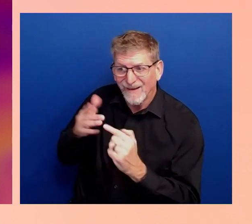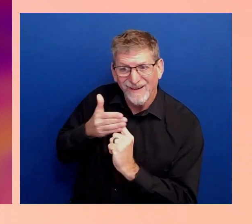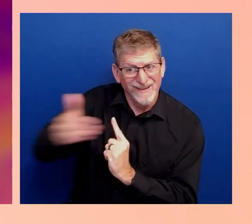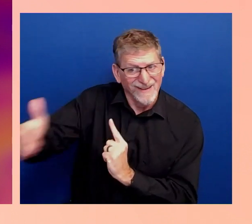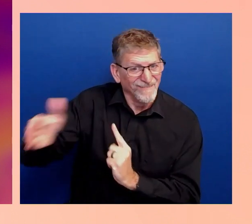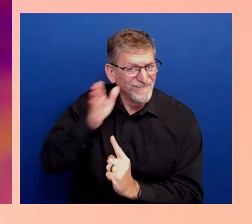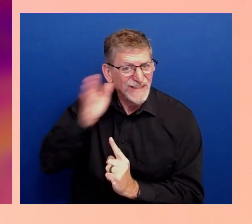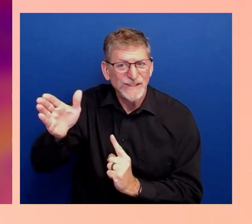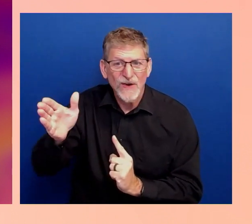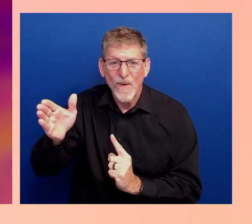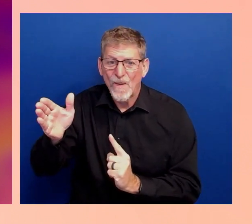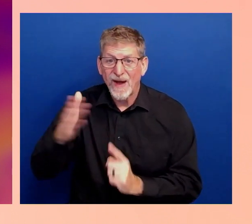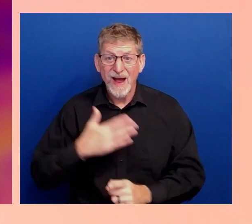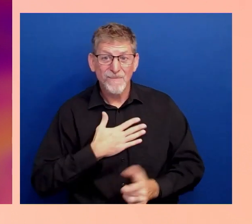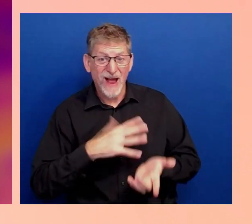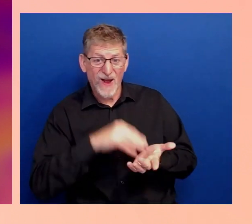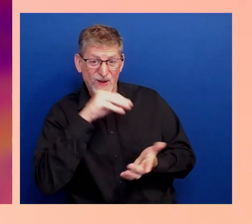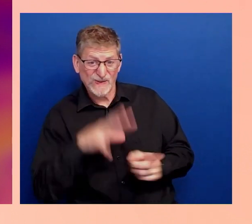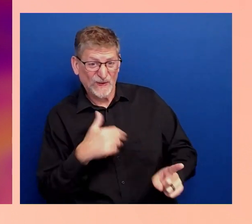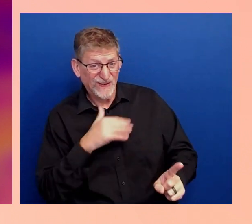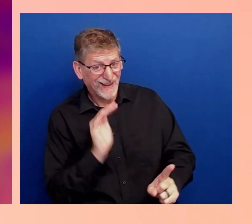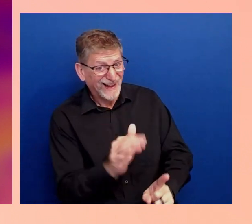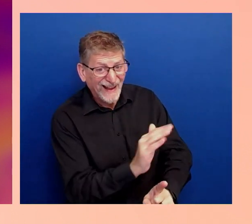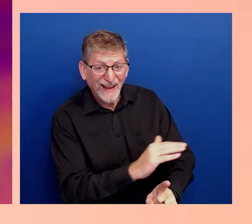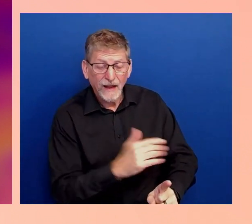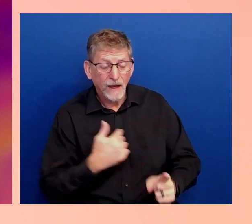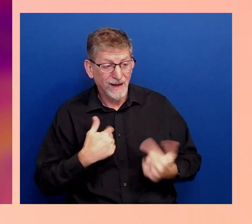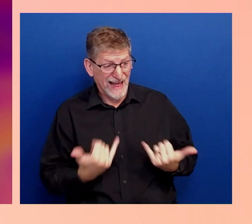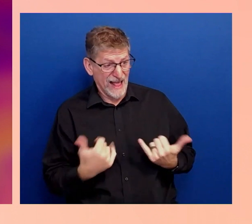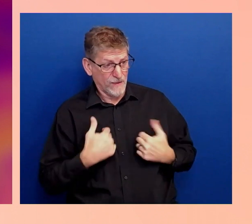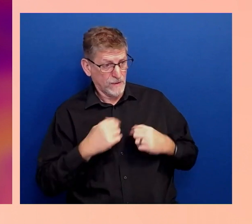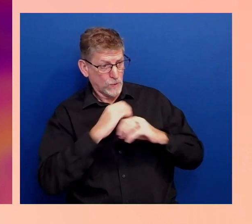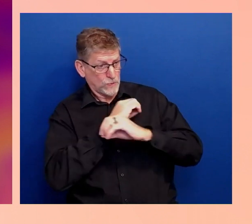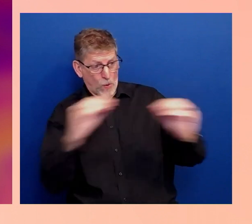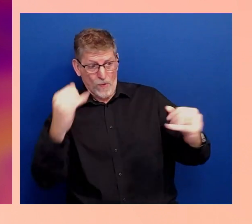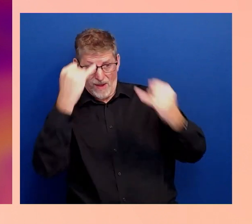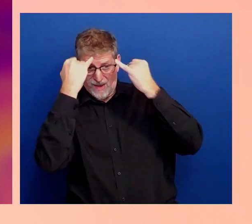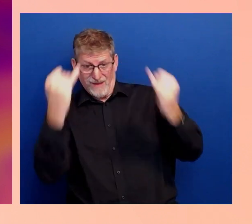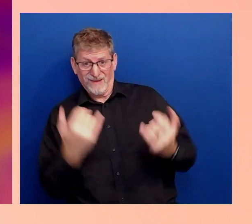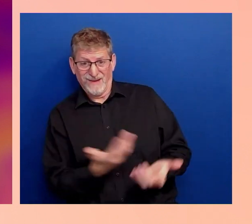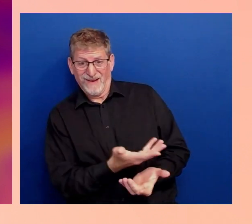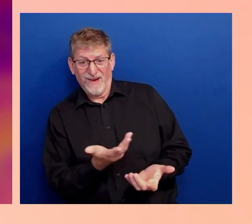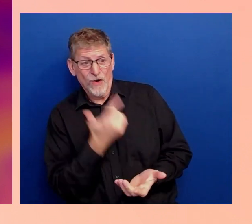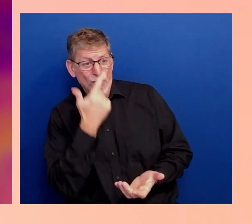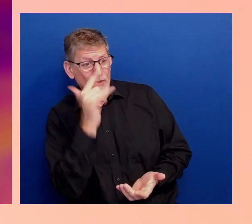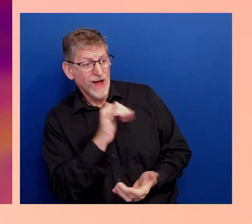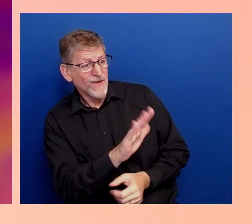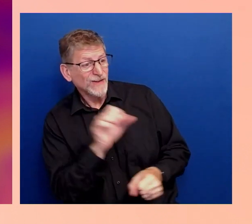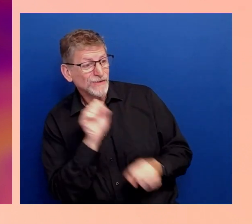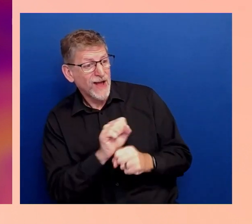I have no idea what your job is going to look like, I have no idea how these tools are going to evolve,